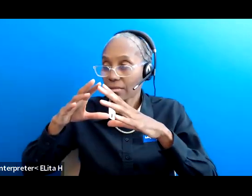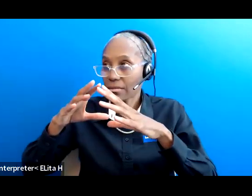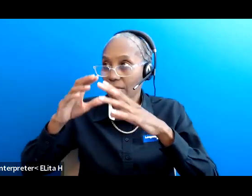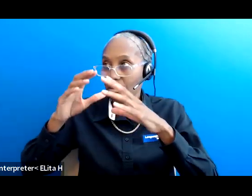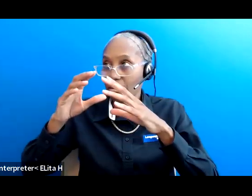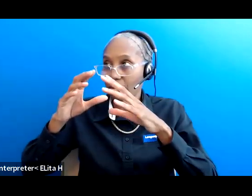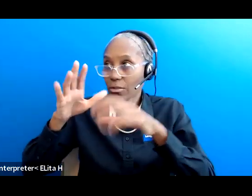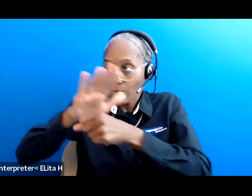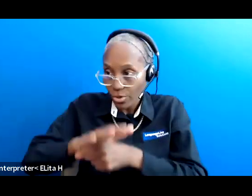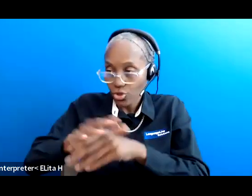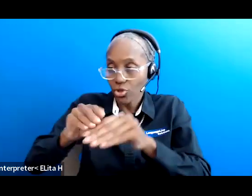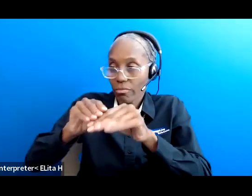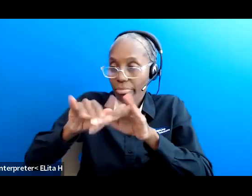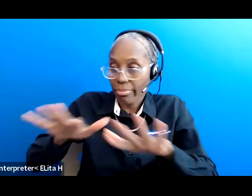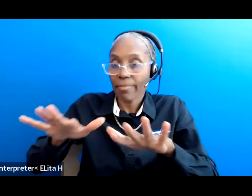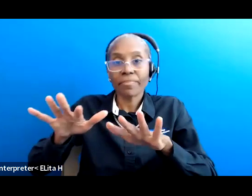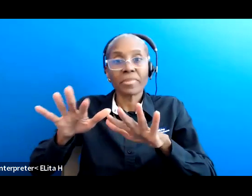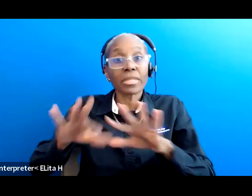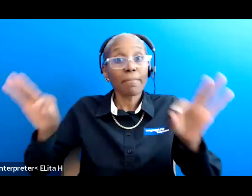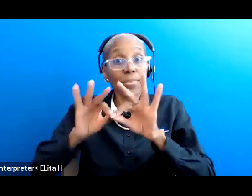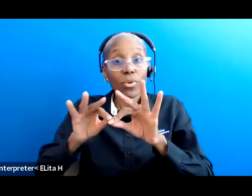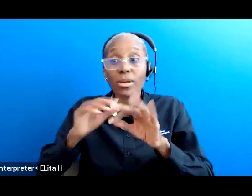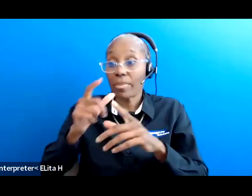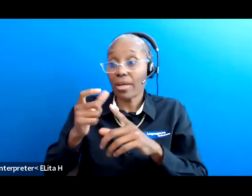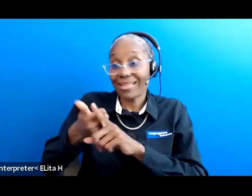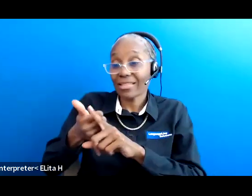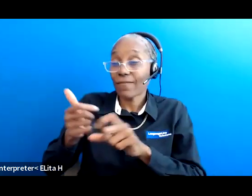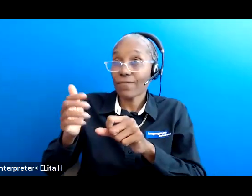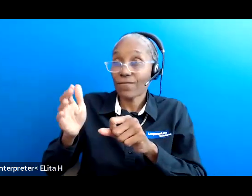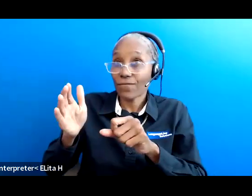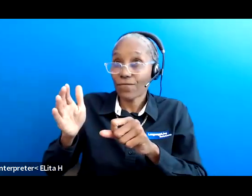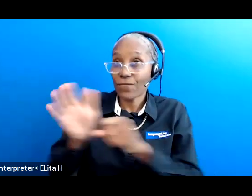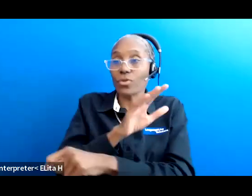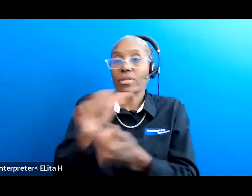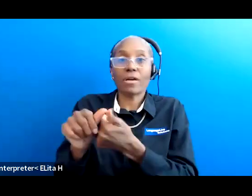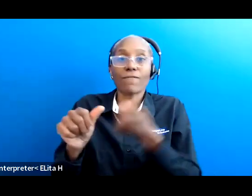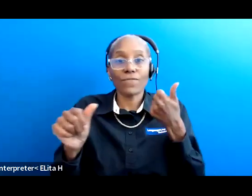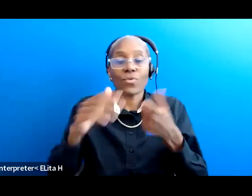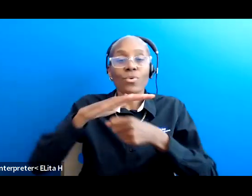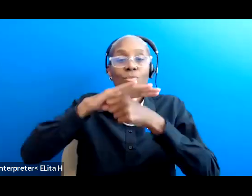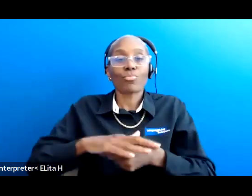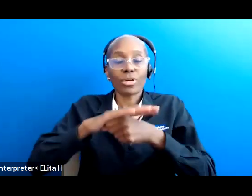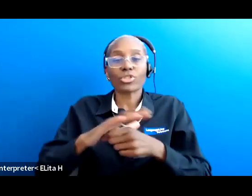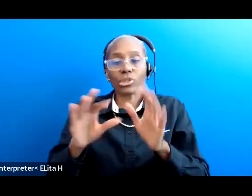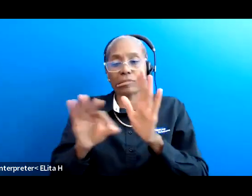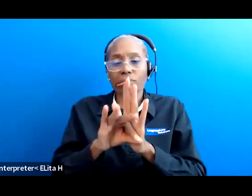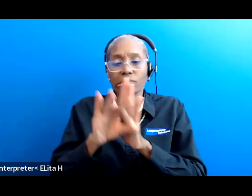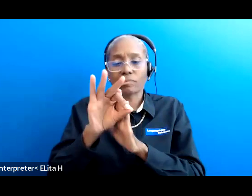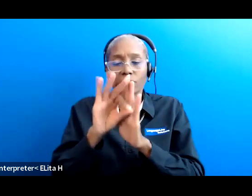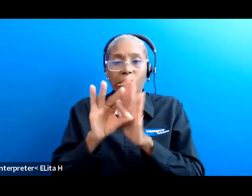It takes the edge off, but it's not going to completely avoid those pressure sores, that pressure injury.